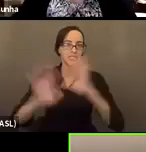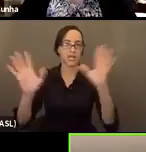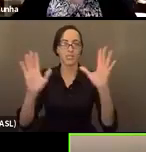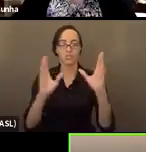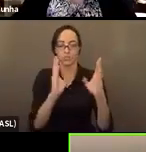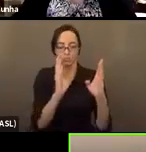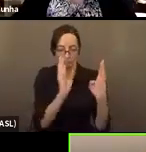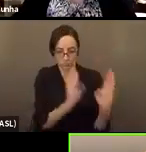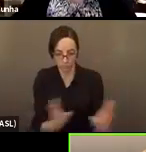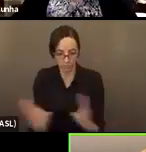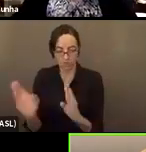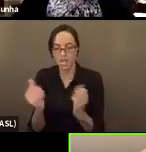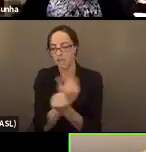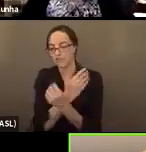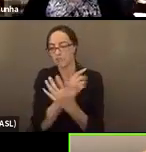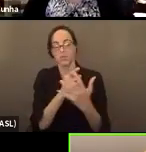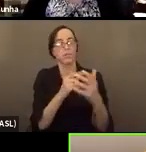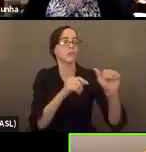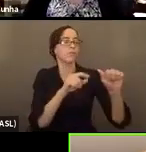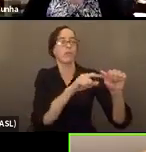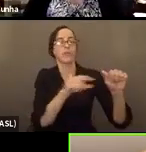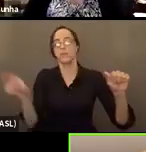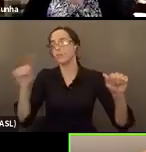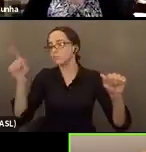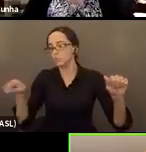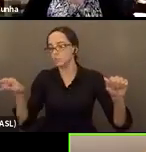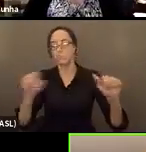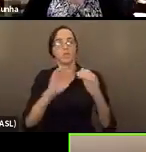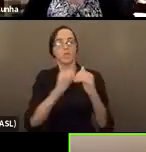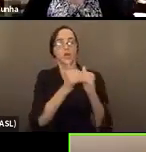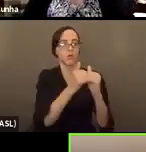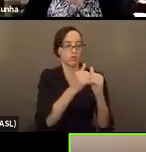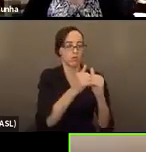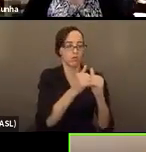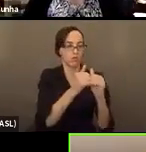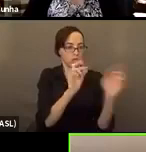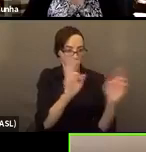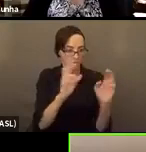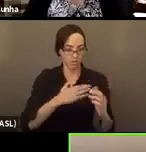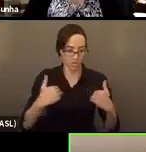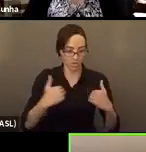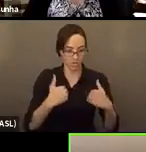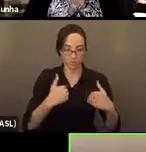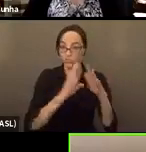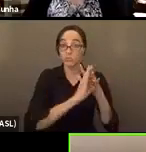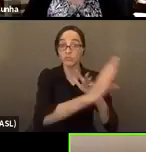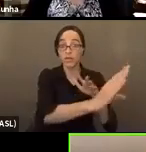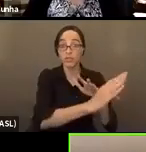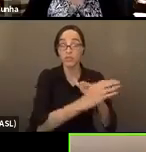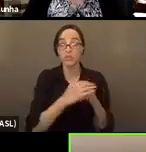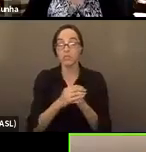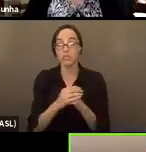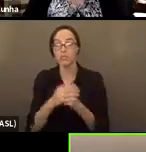from what do you do to prepare your animals to evacuate to what phone numbers should you have